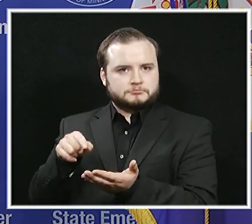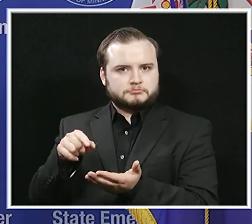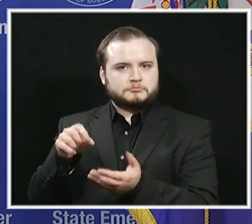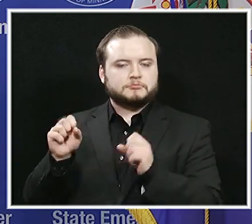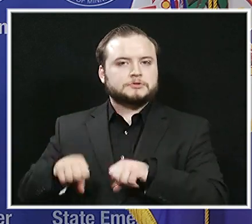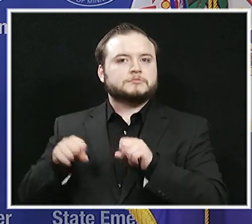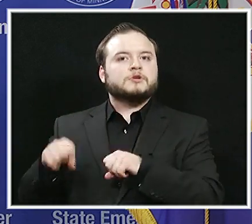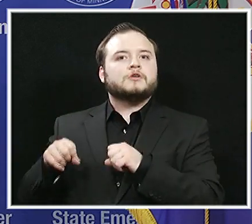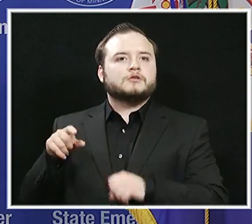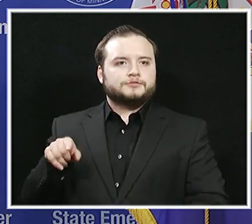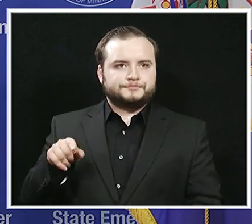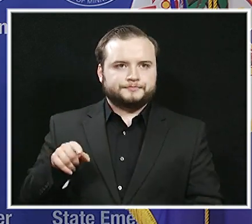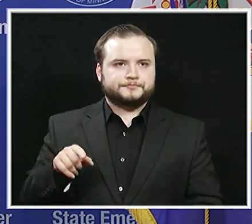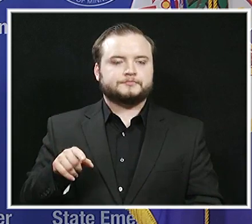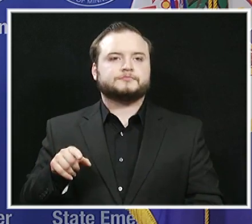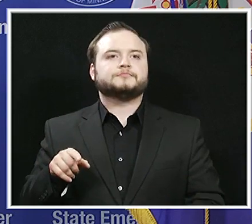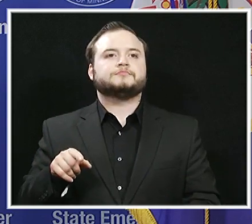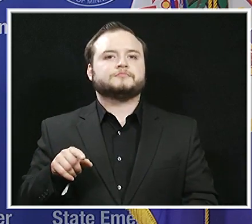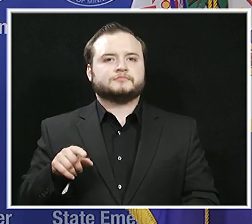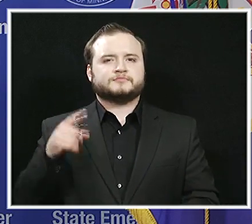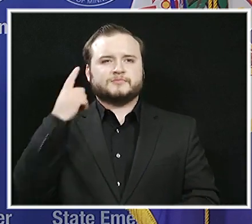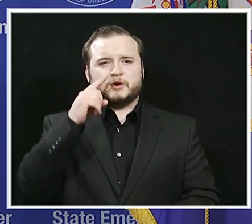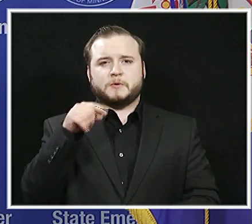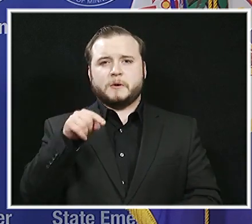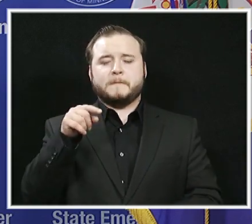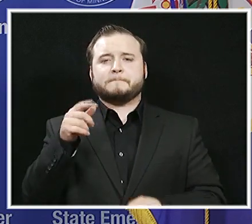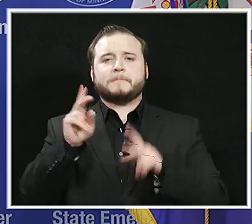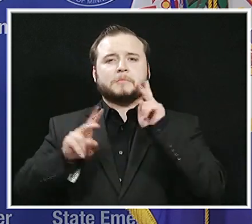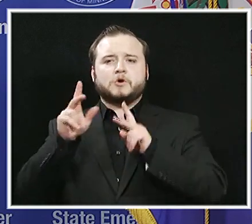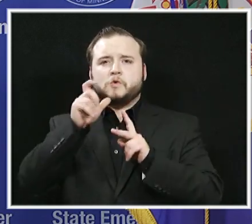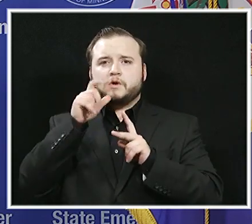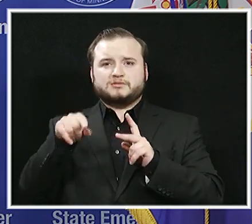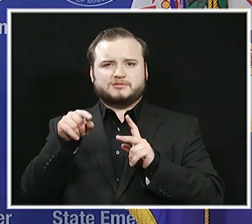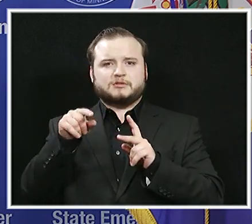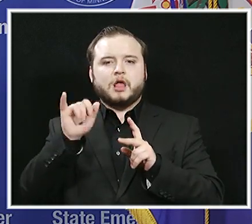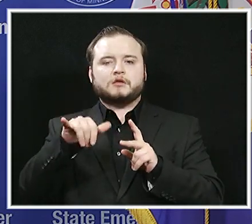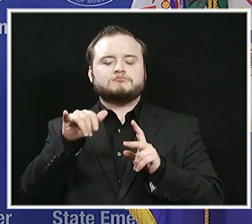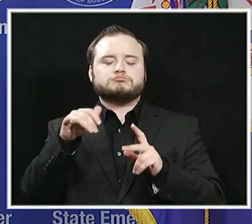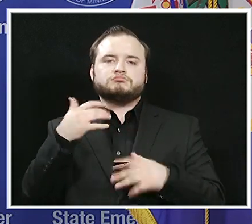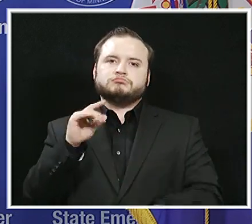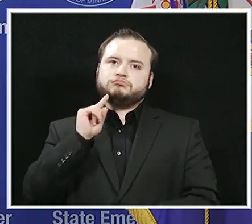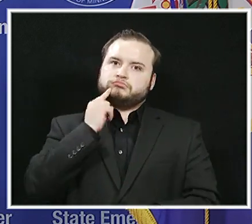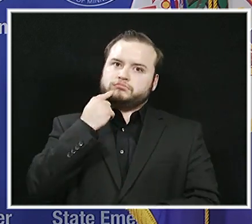Just to be clear, some talk on vaccines, but the talk yesterday was more on therapeutics, meaning that those